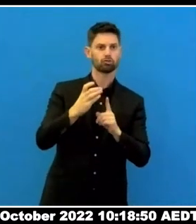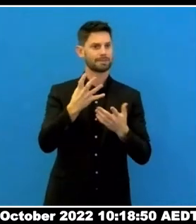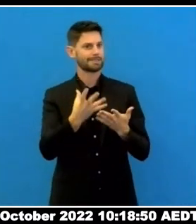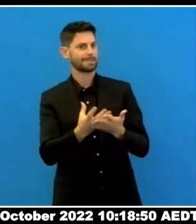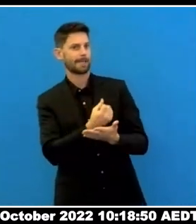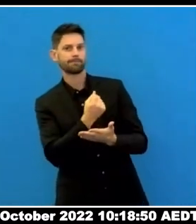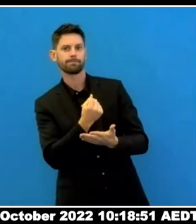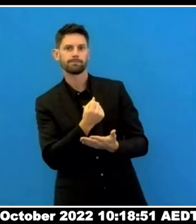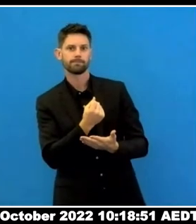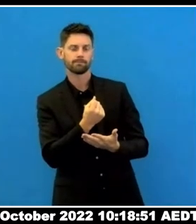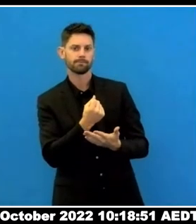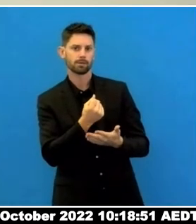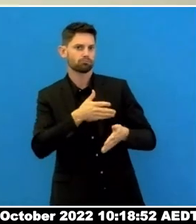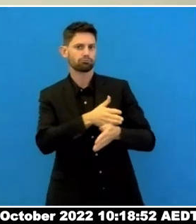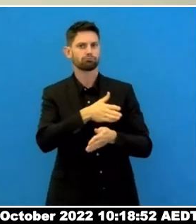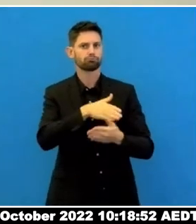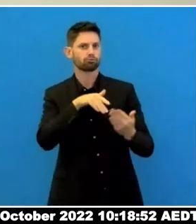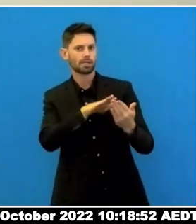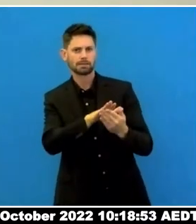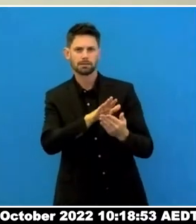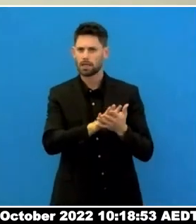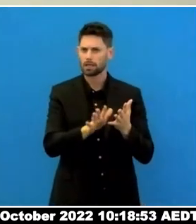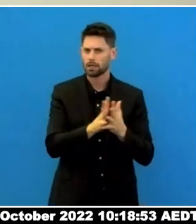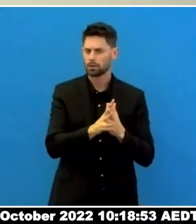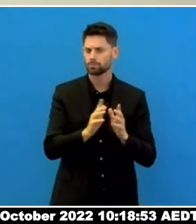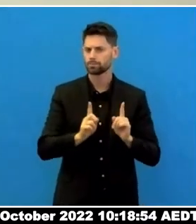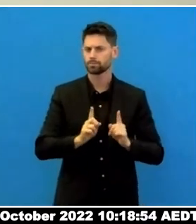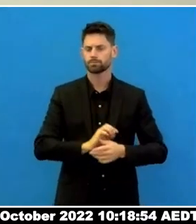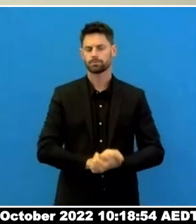and exploitation? Well, we have a thank you for that question.